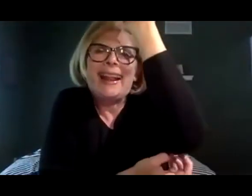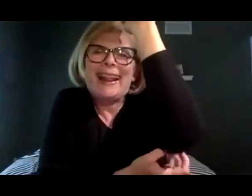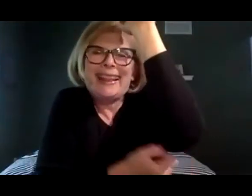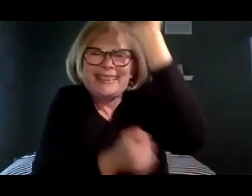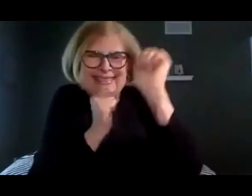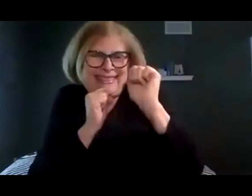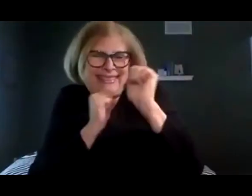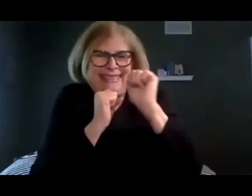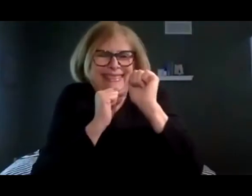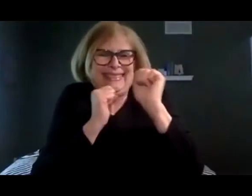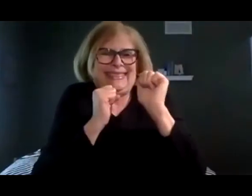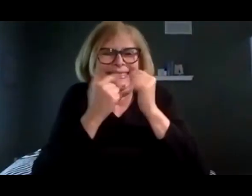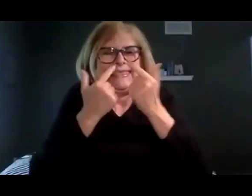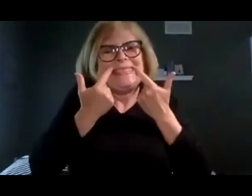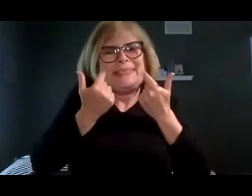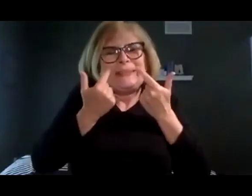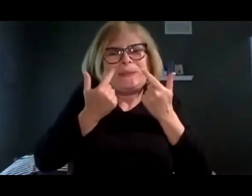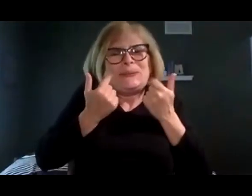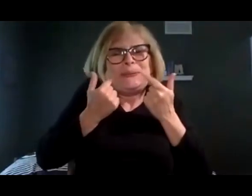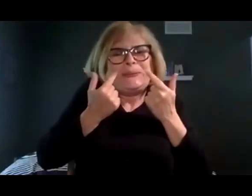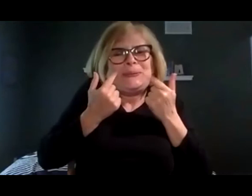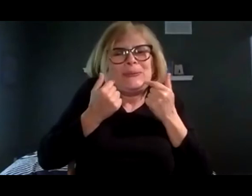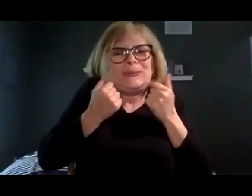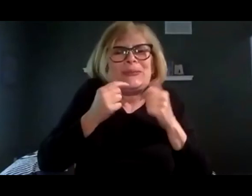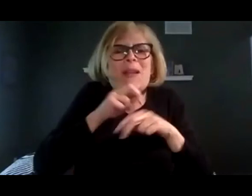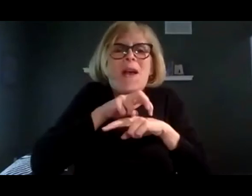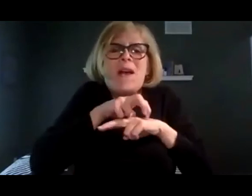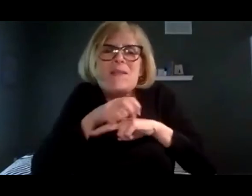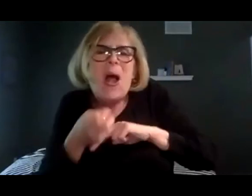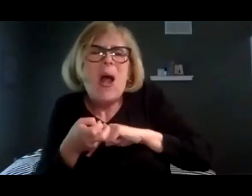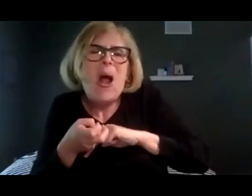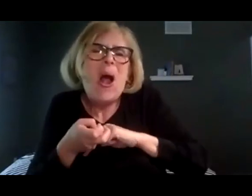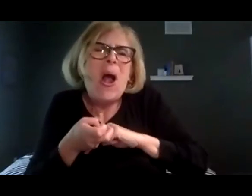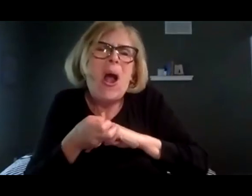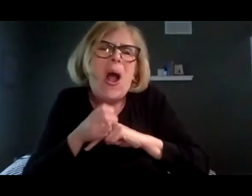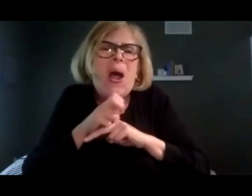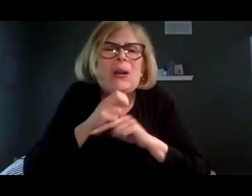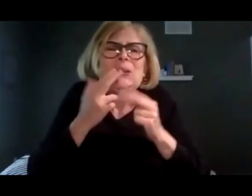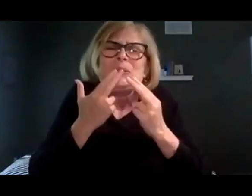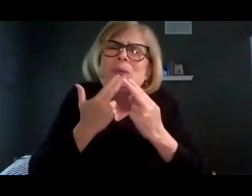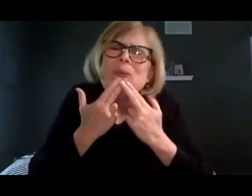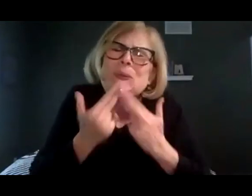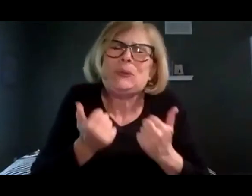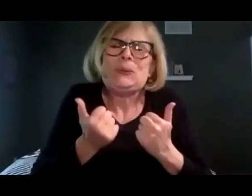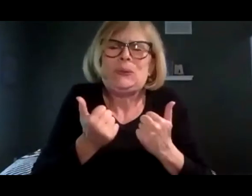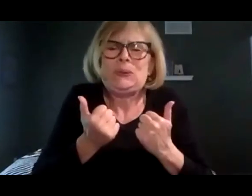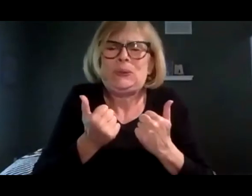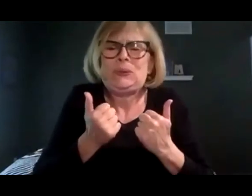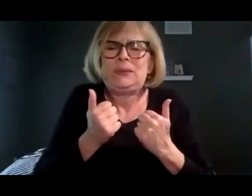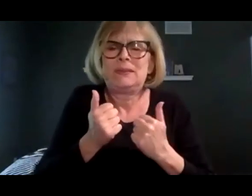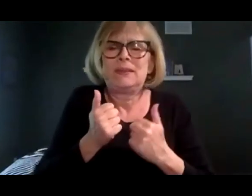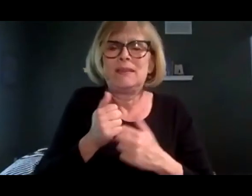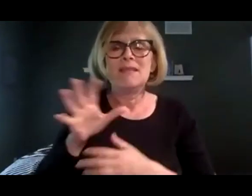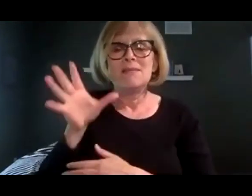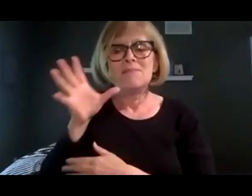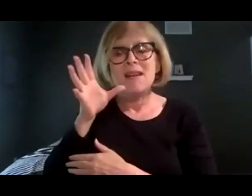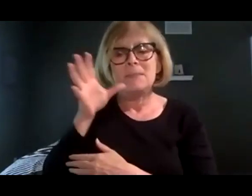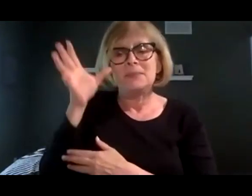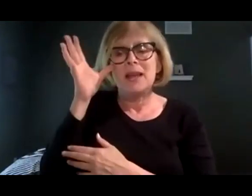I giggle and laugh, on the floor I fall, and because I'm cute, I get away with it all.